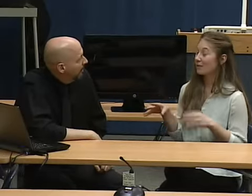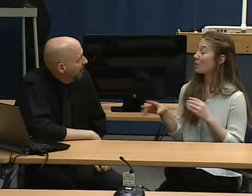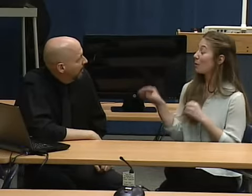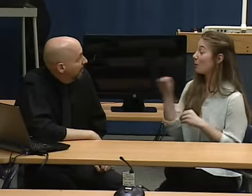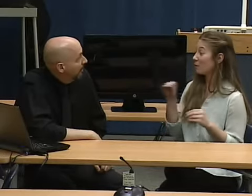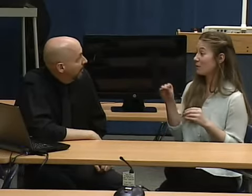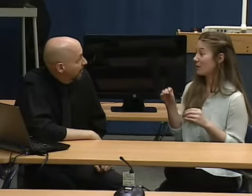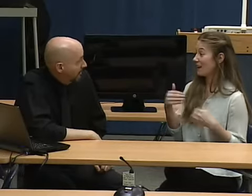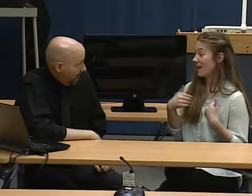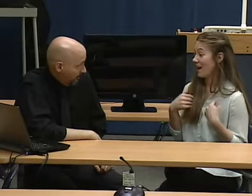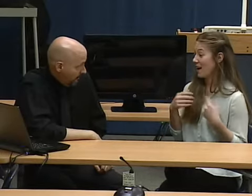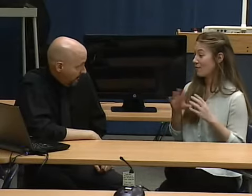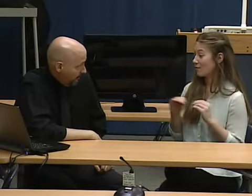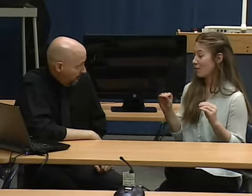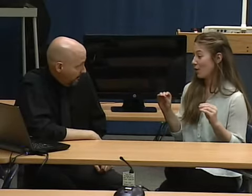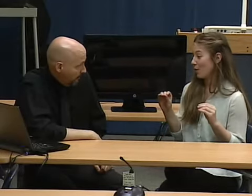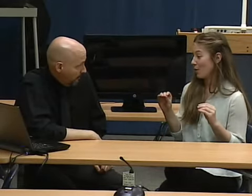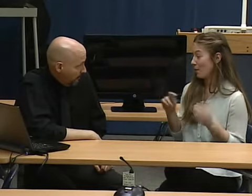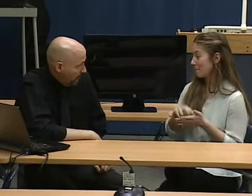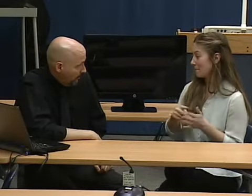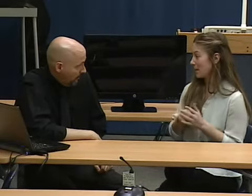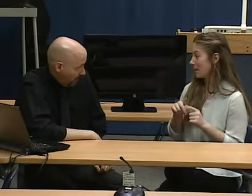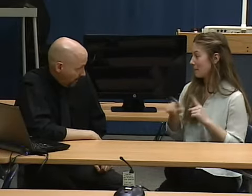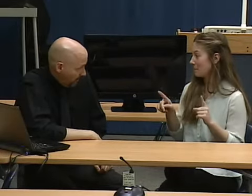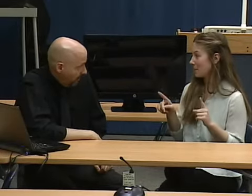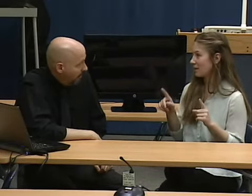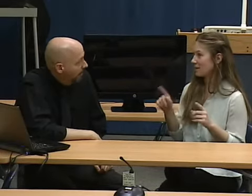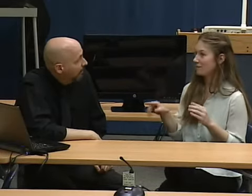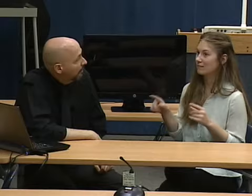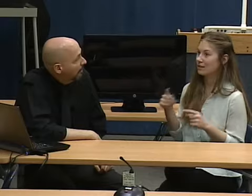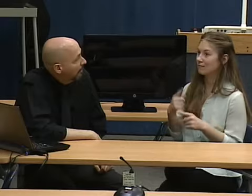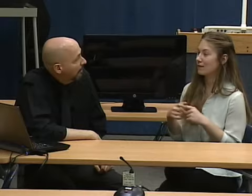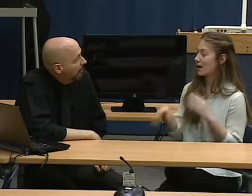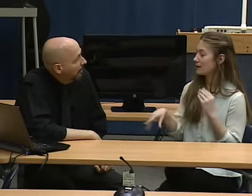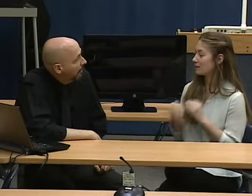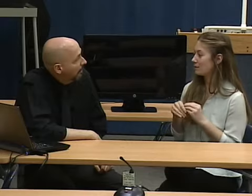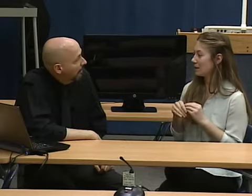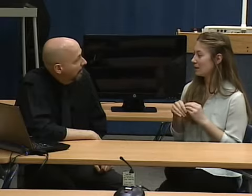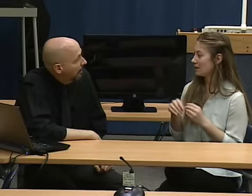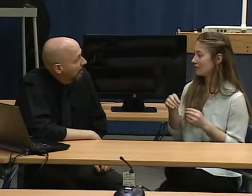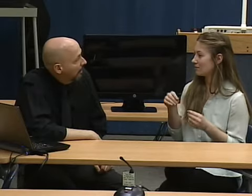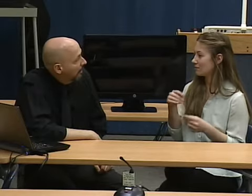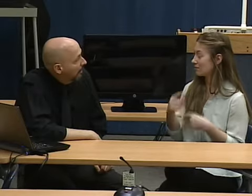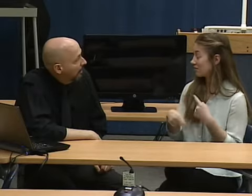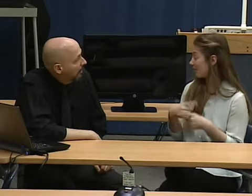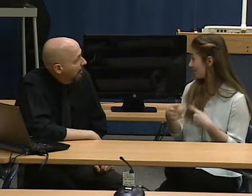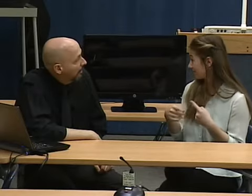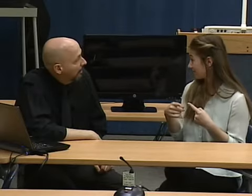It's a movement that has no meaning, but... ...it is added because of signs.